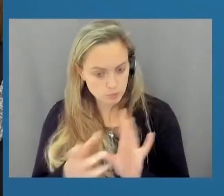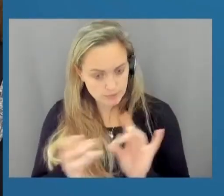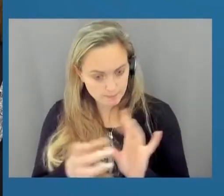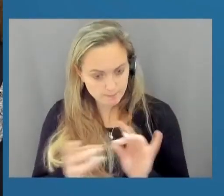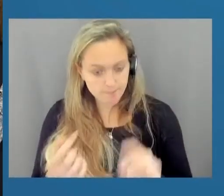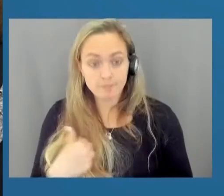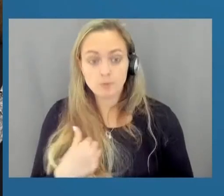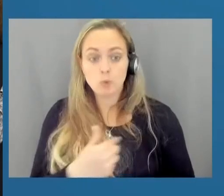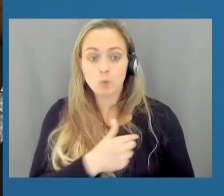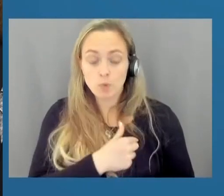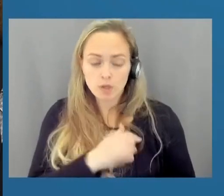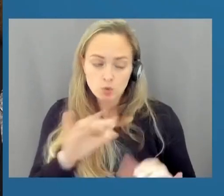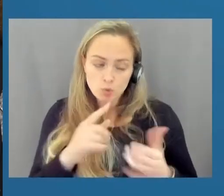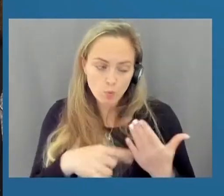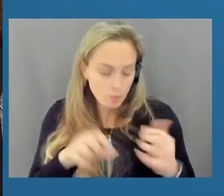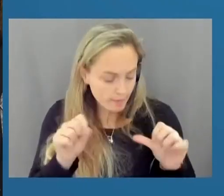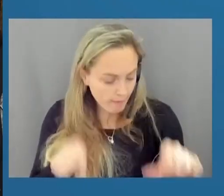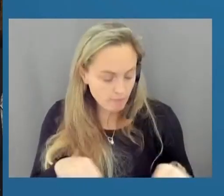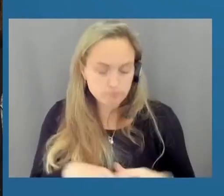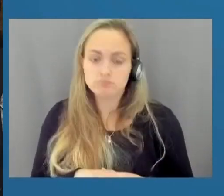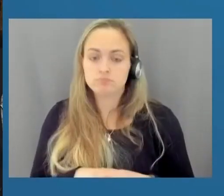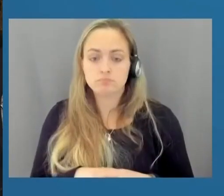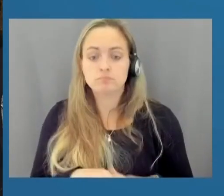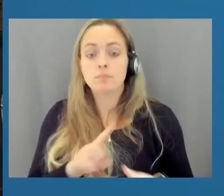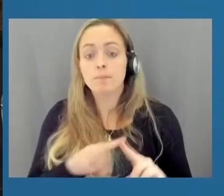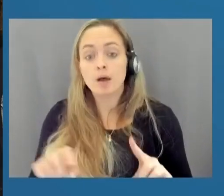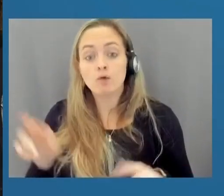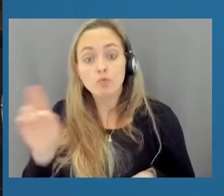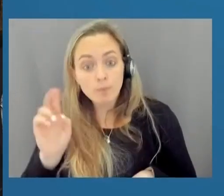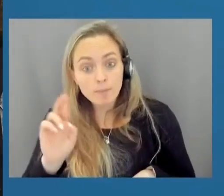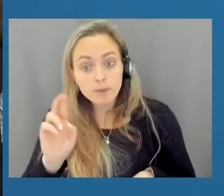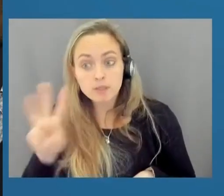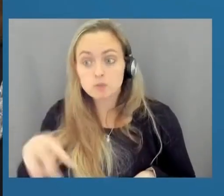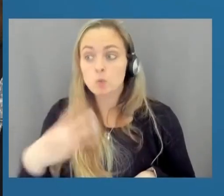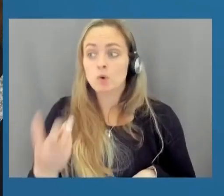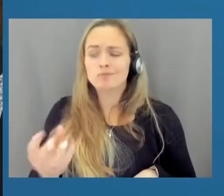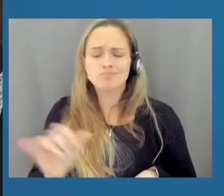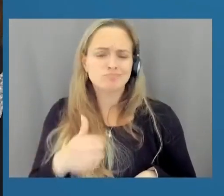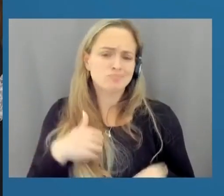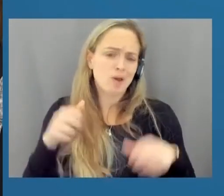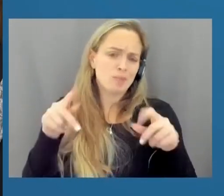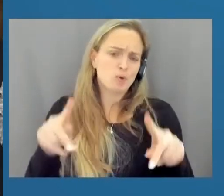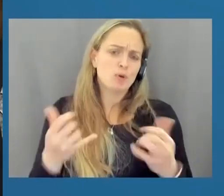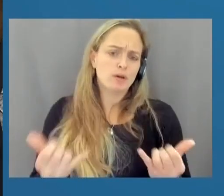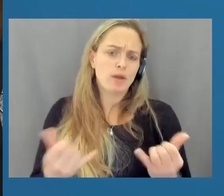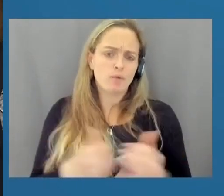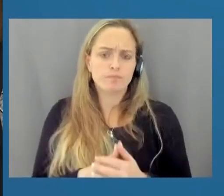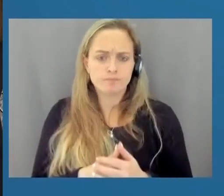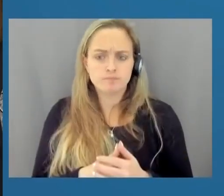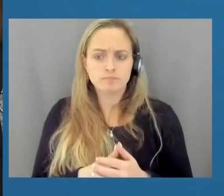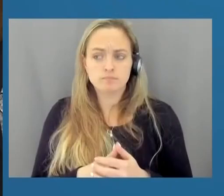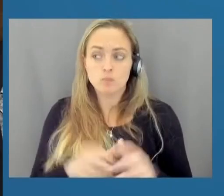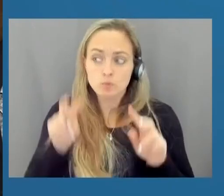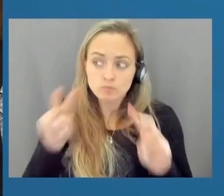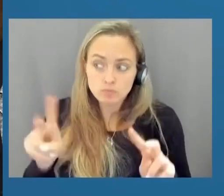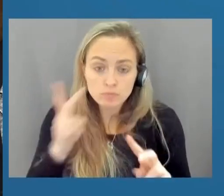are doing what we can do, but Republicans in Washington also have an opportunity to look at what we've done in a place like New York.